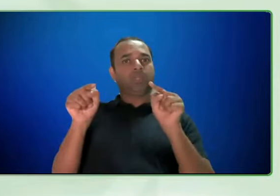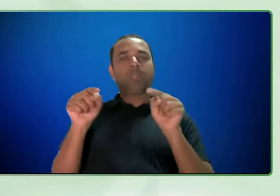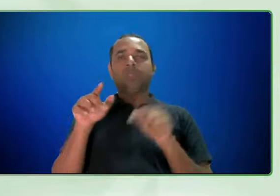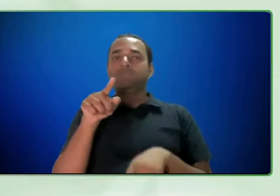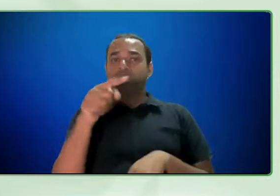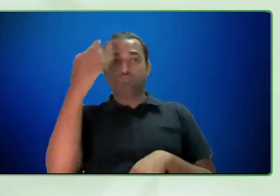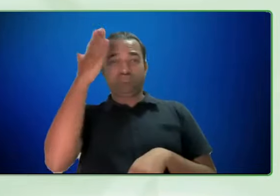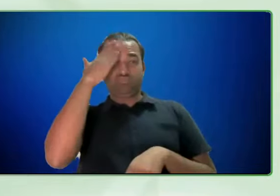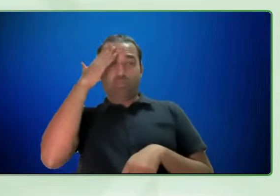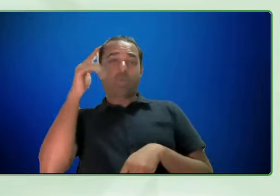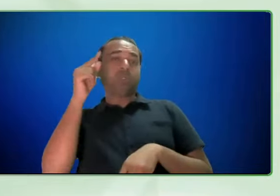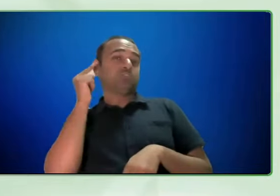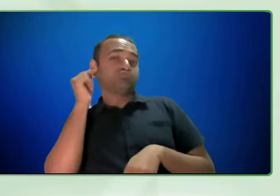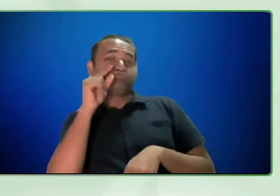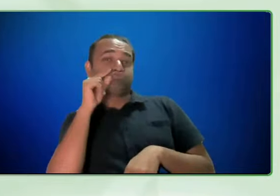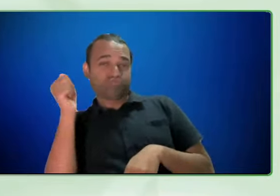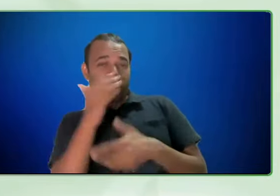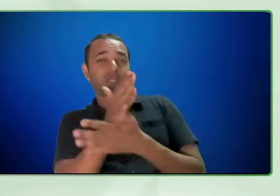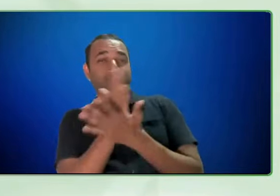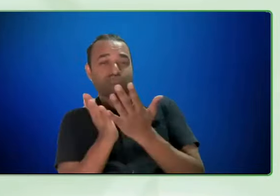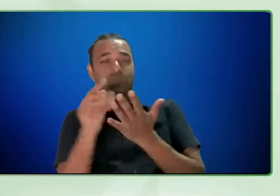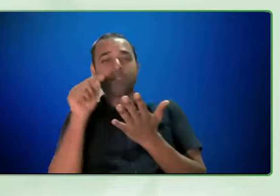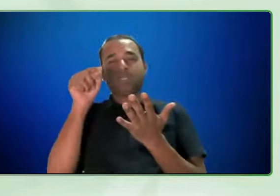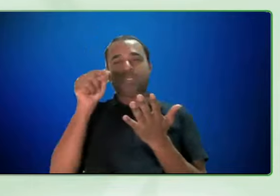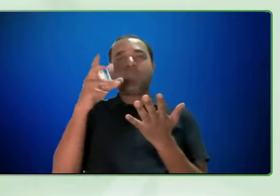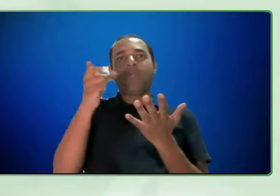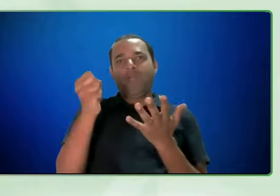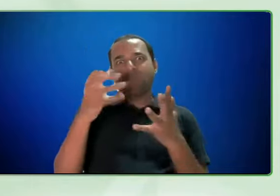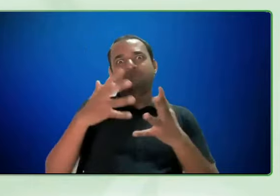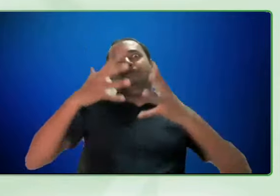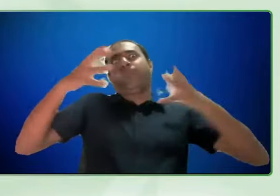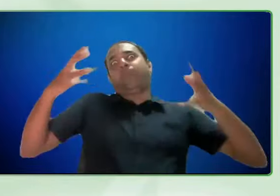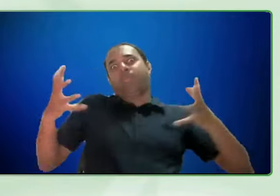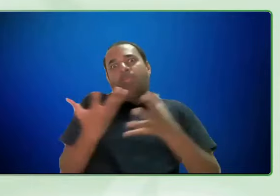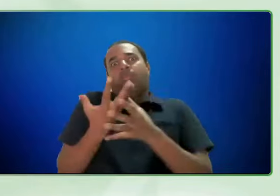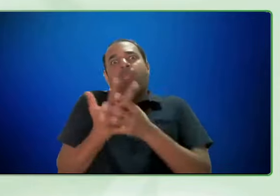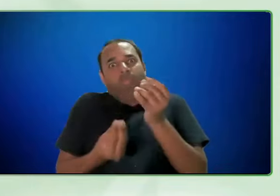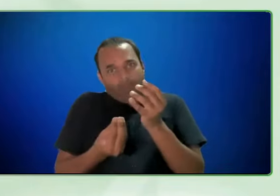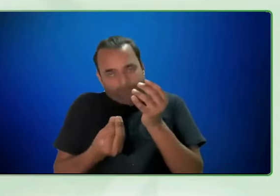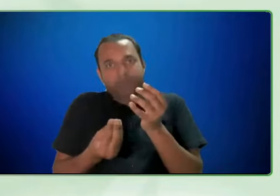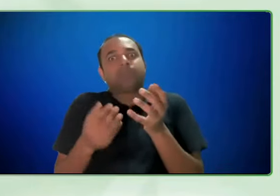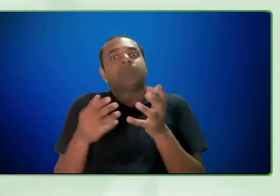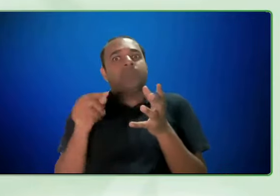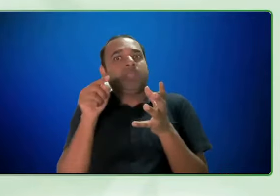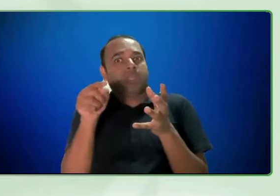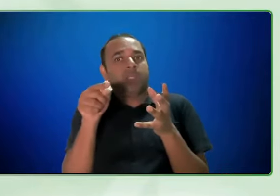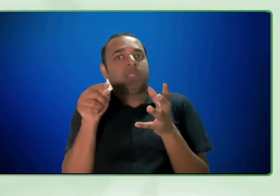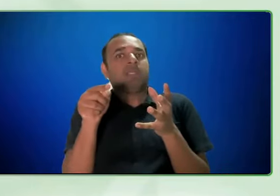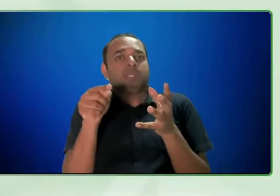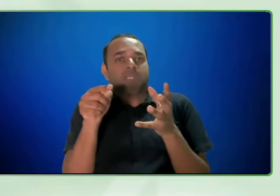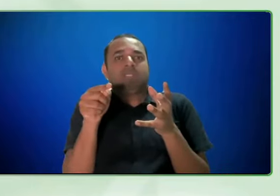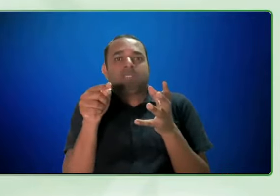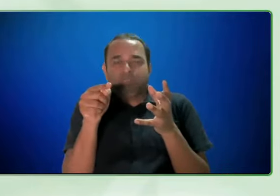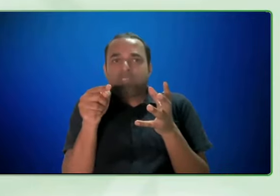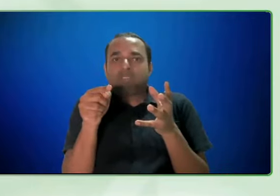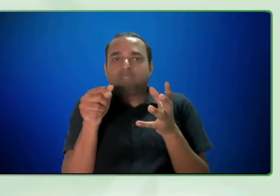globally of the zero network to see how we can integrate best practice, plus we constitute a